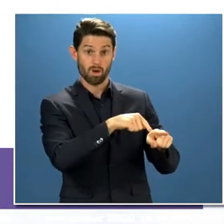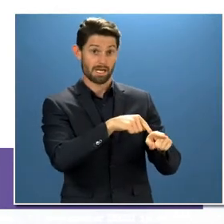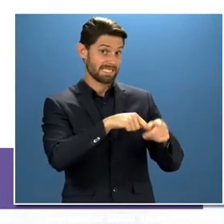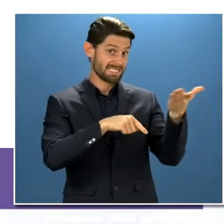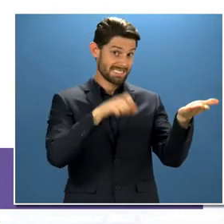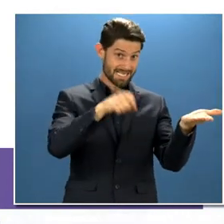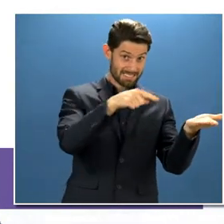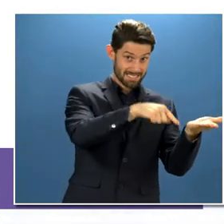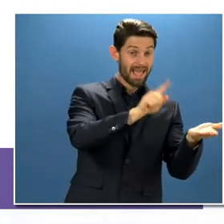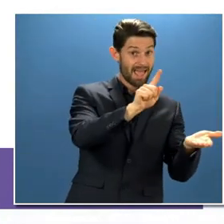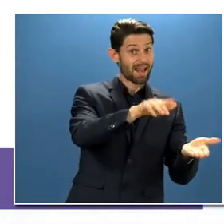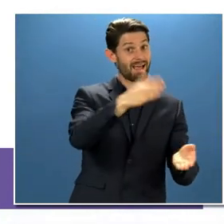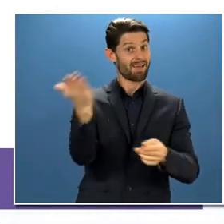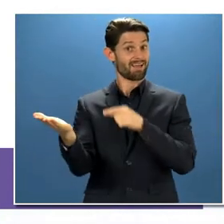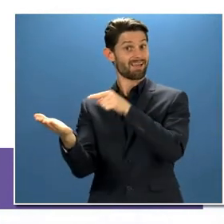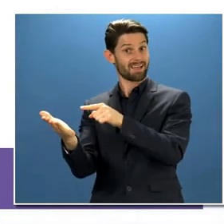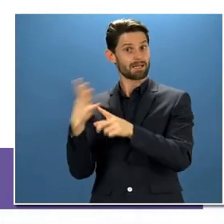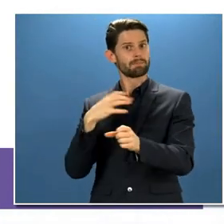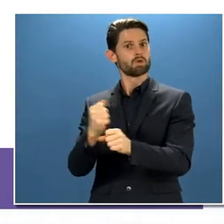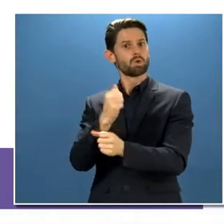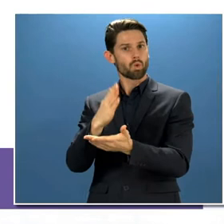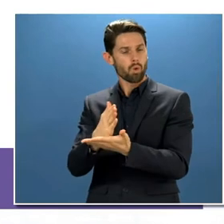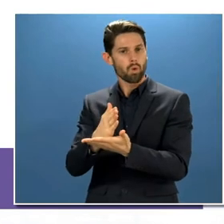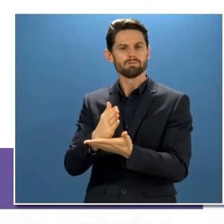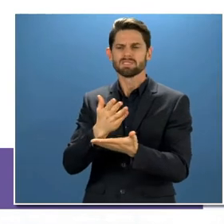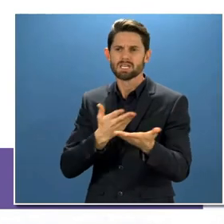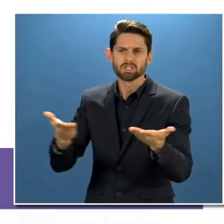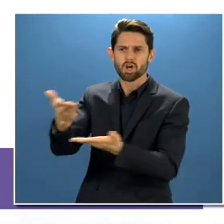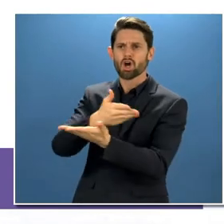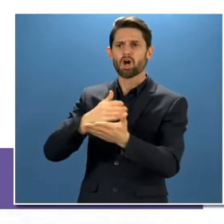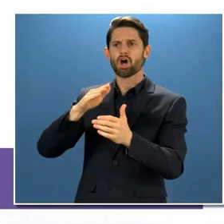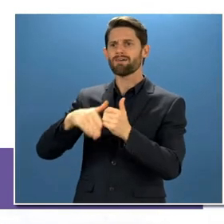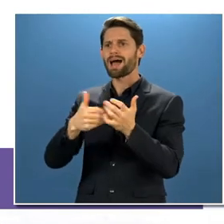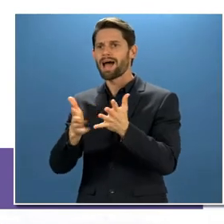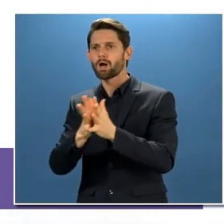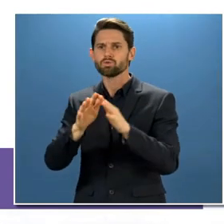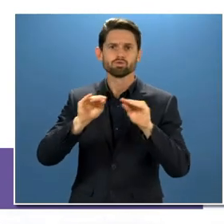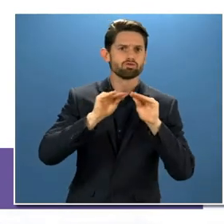discussions about training of staff, of how to have difficult discussions